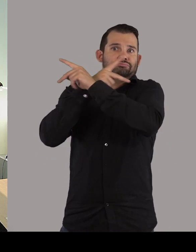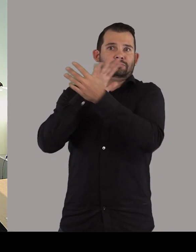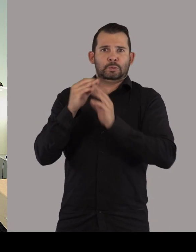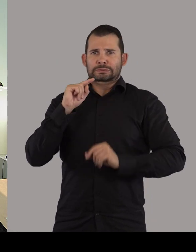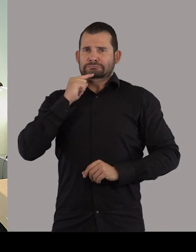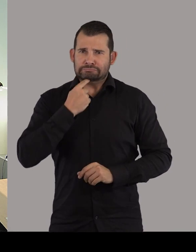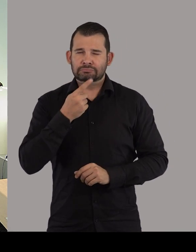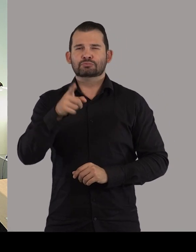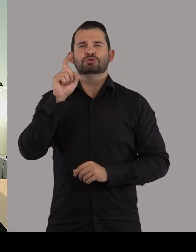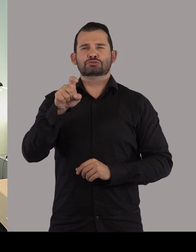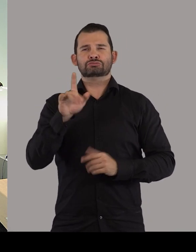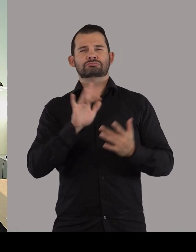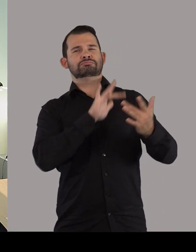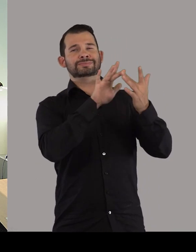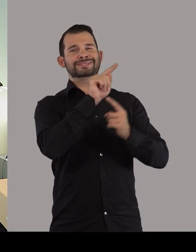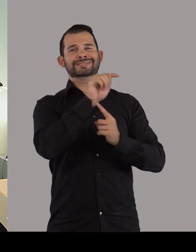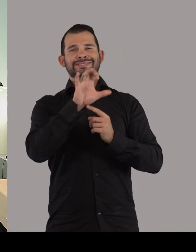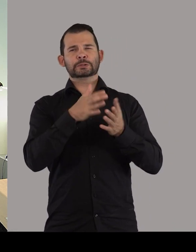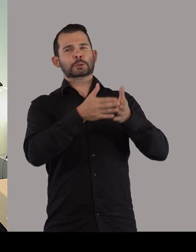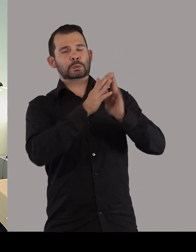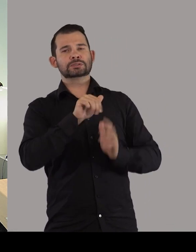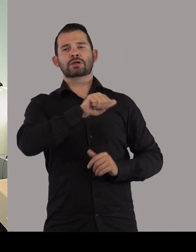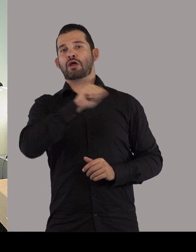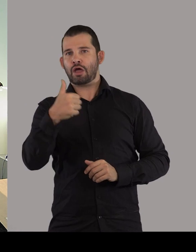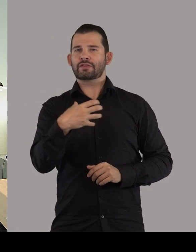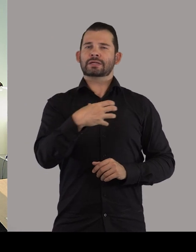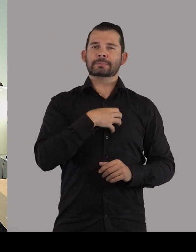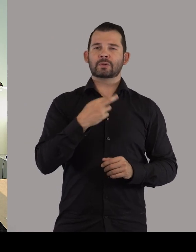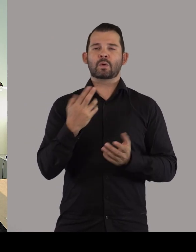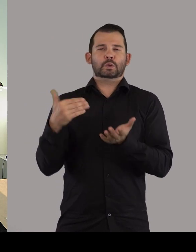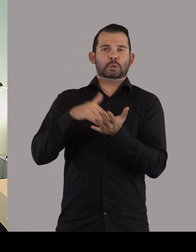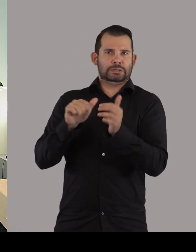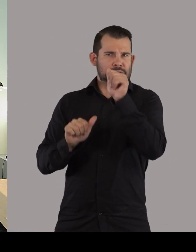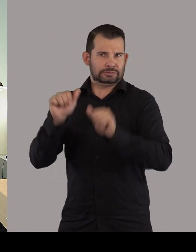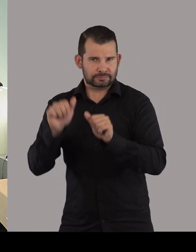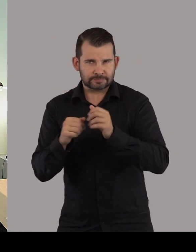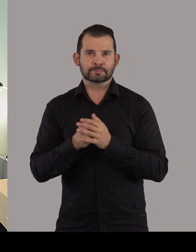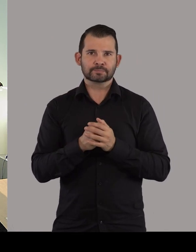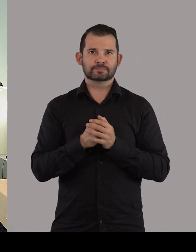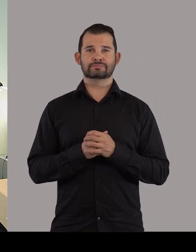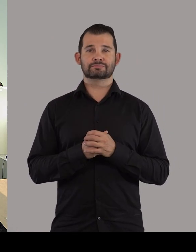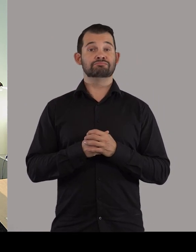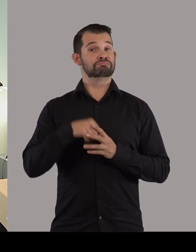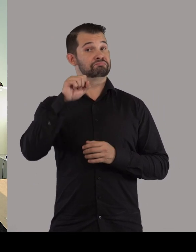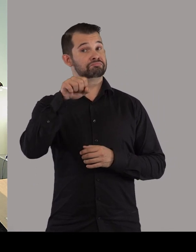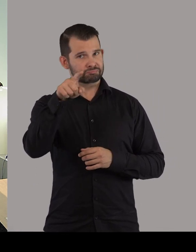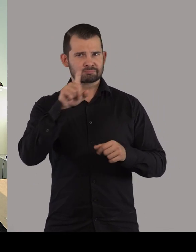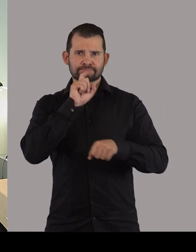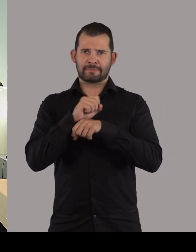TTC to request another appeal or reassessment. You do however have the right to file for